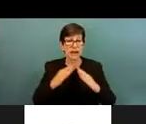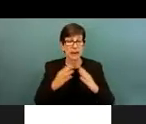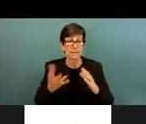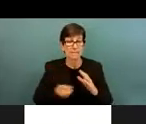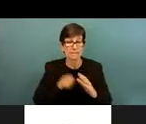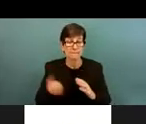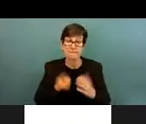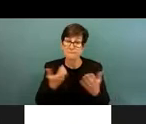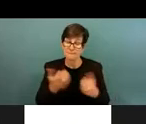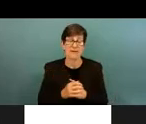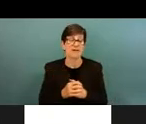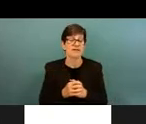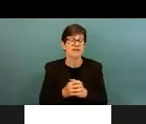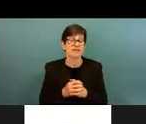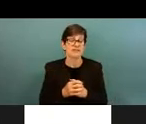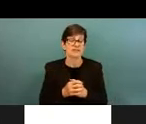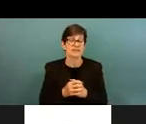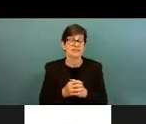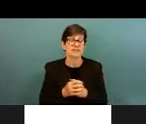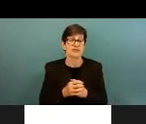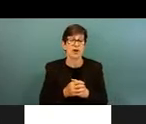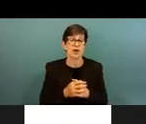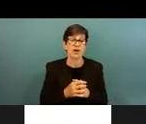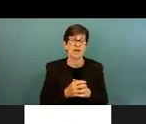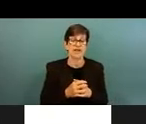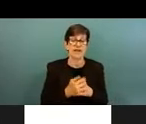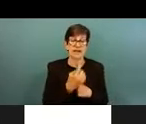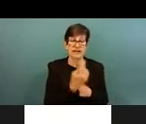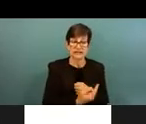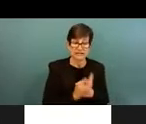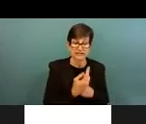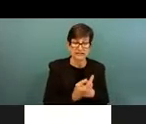We've got different measure for single headed and family households, but we are really focusing